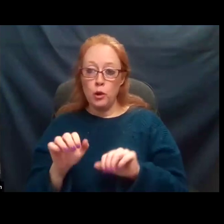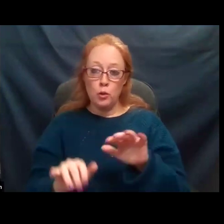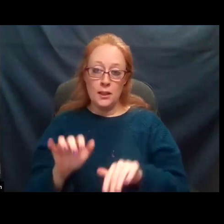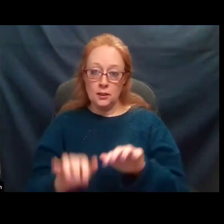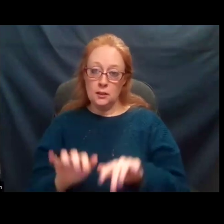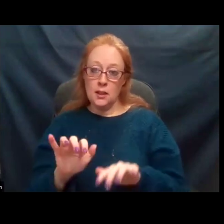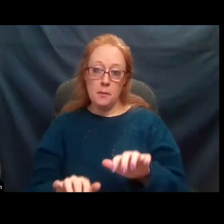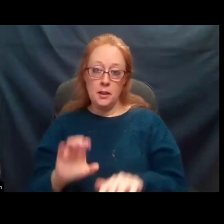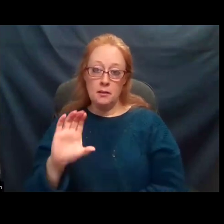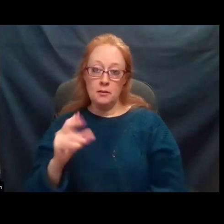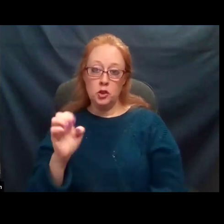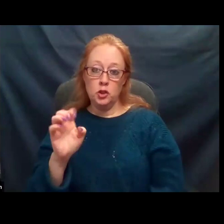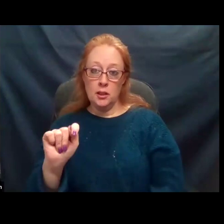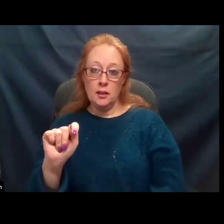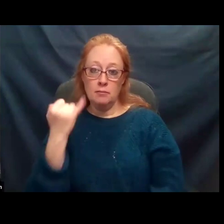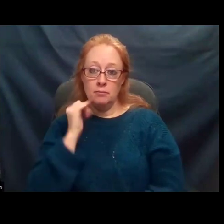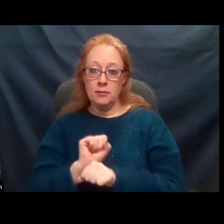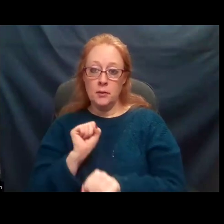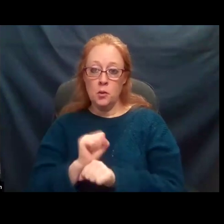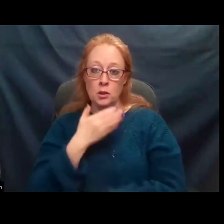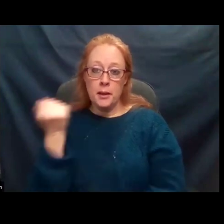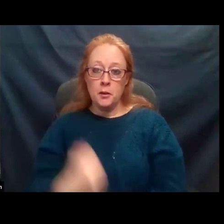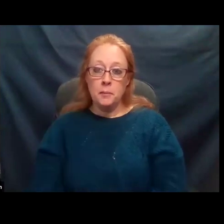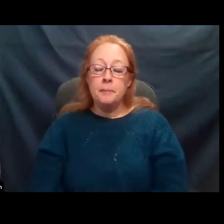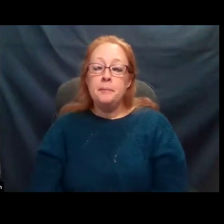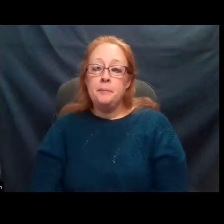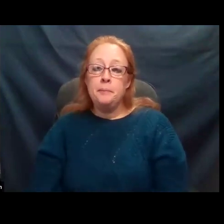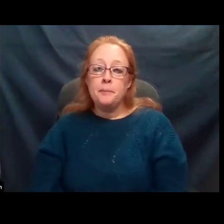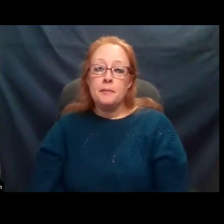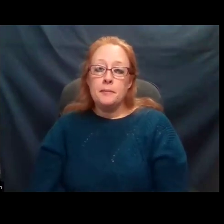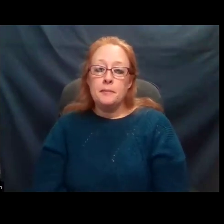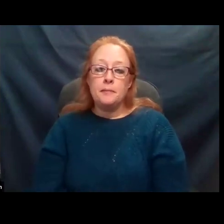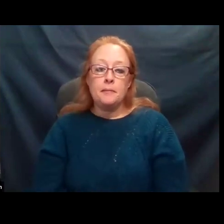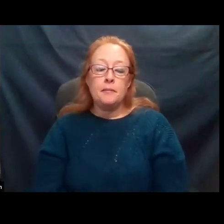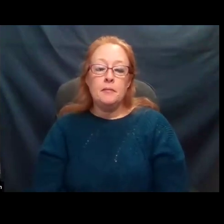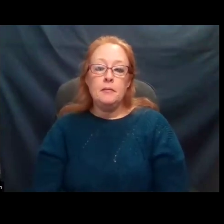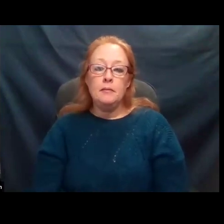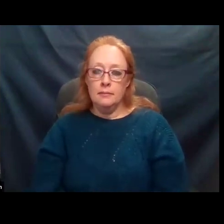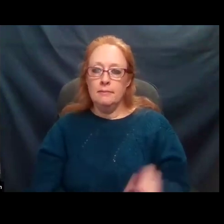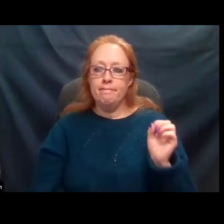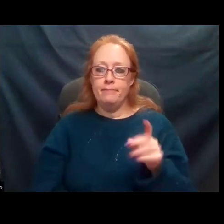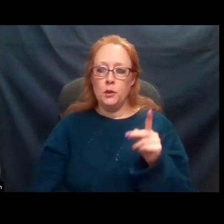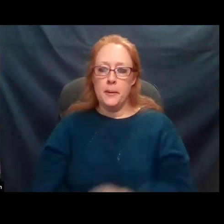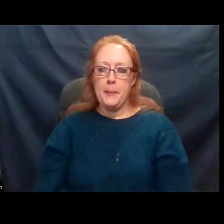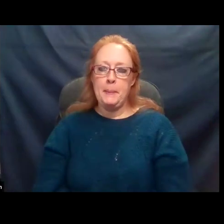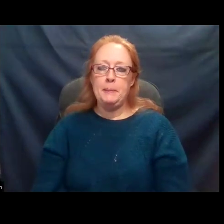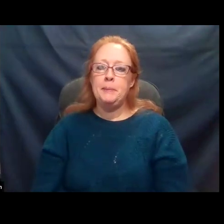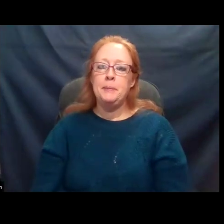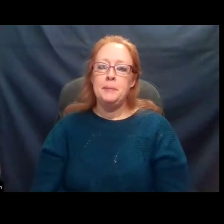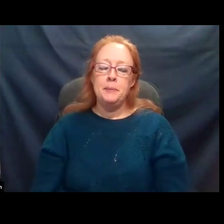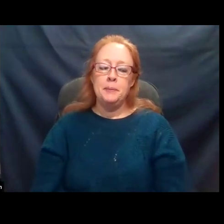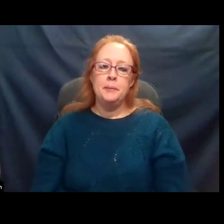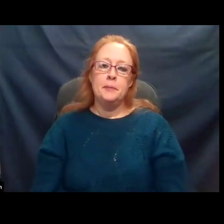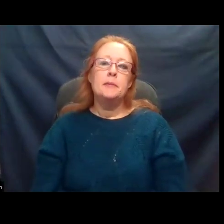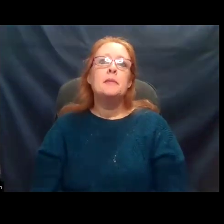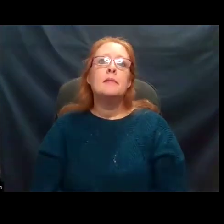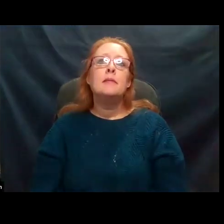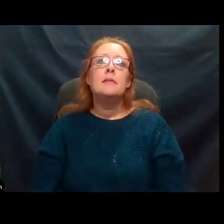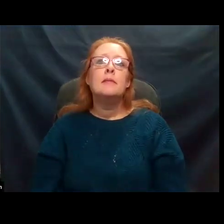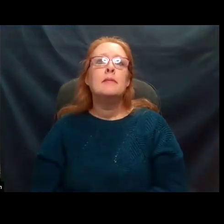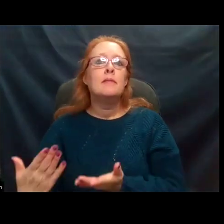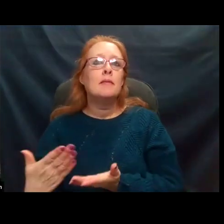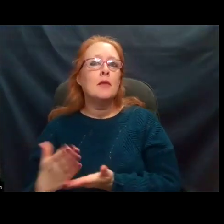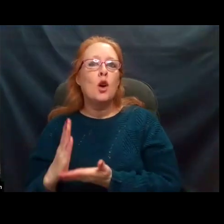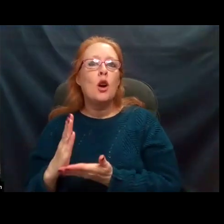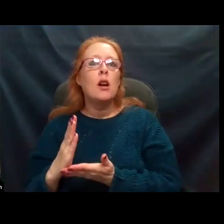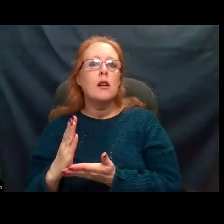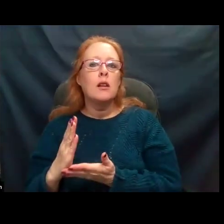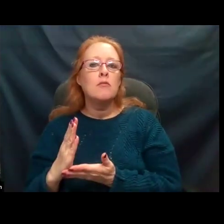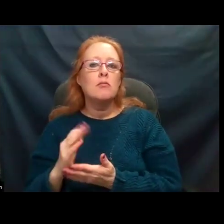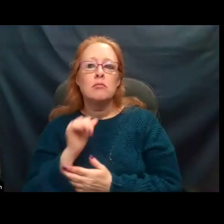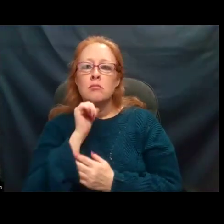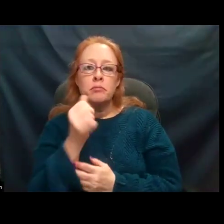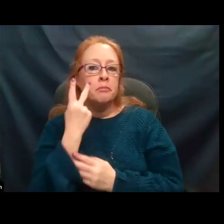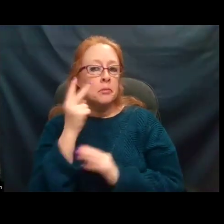Feel free to raise your hand if you want to the ask a question or make a comment.